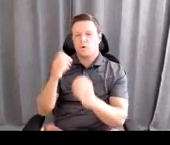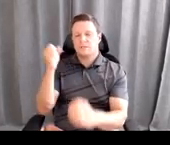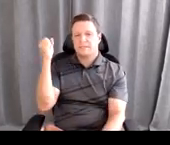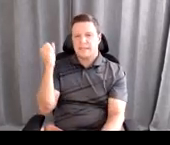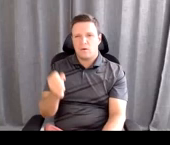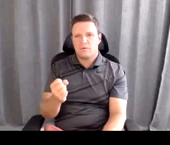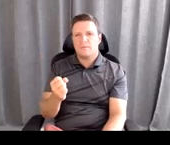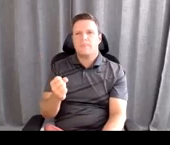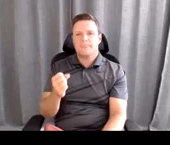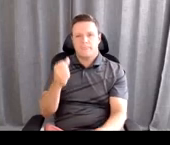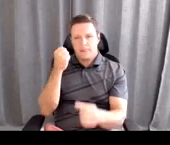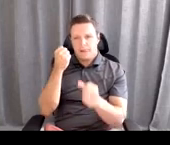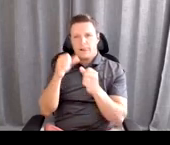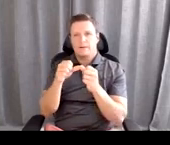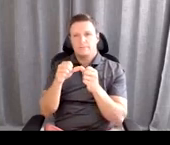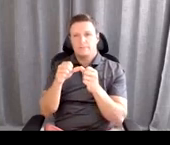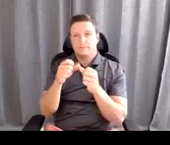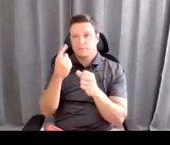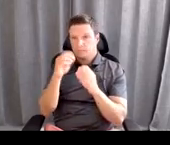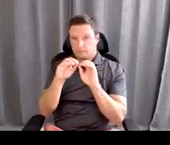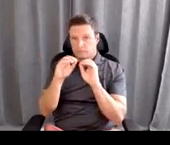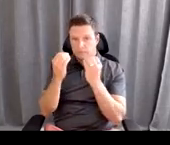I remember an organization coming from the Bay Area